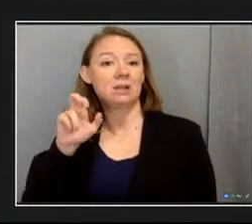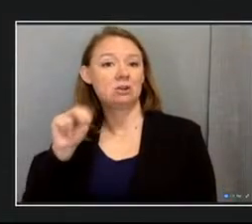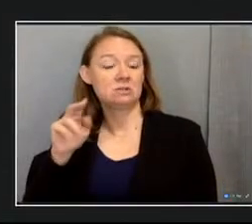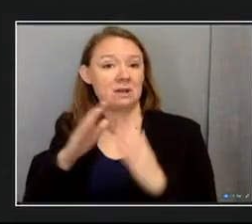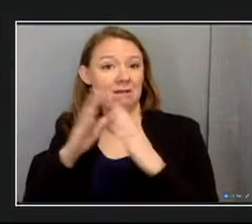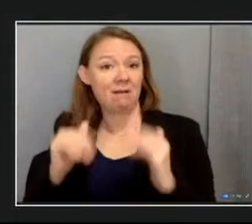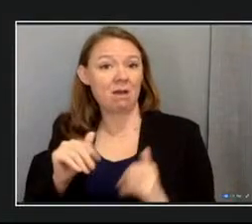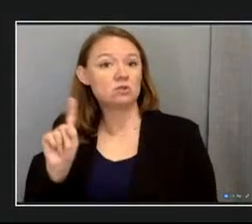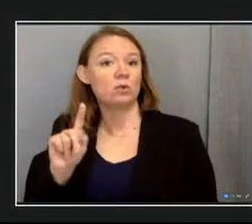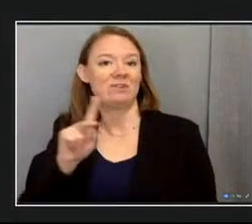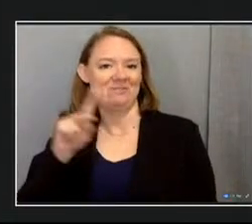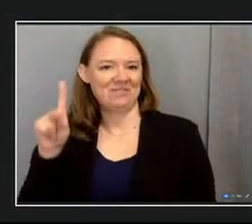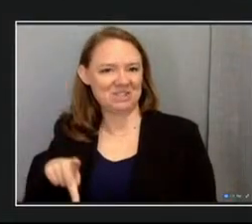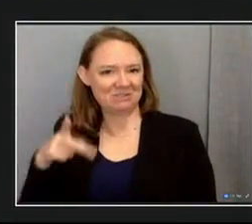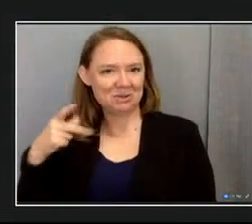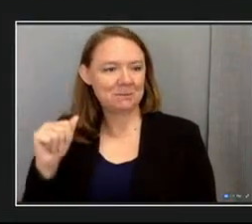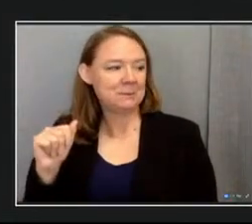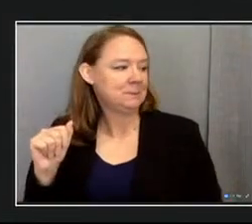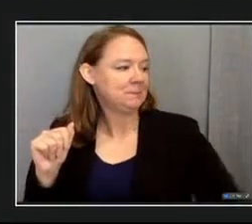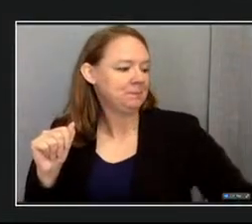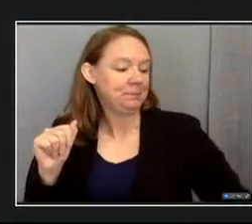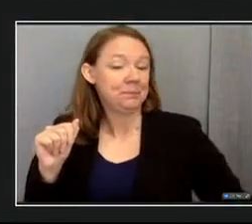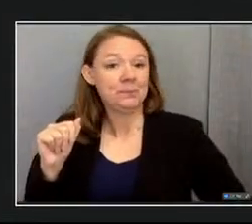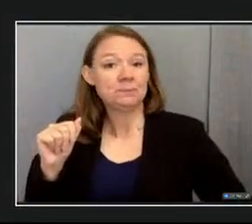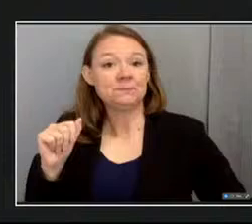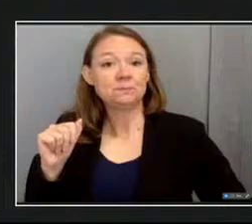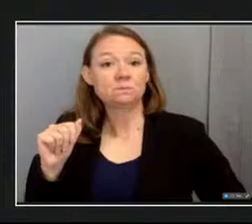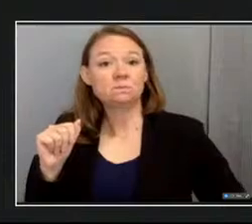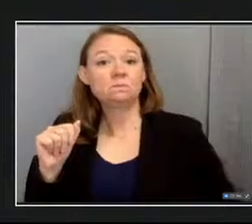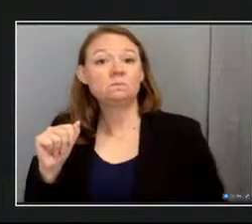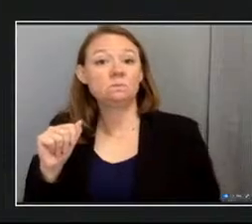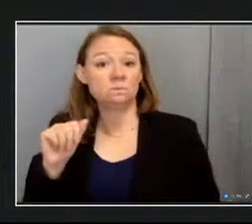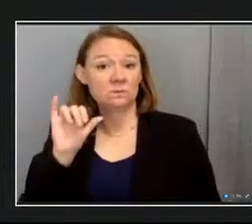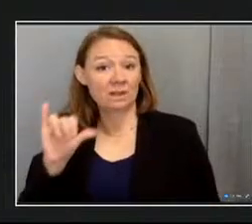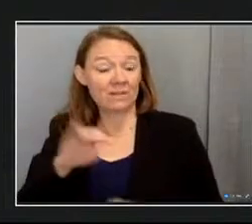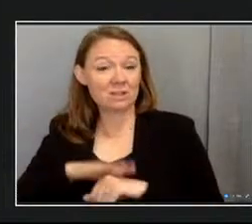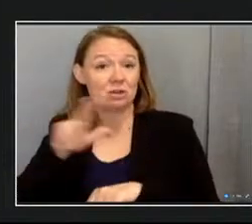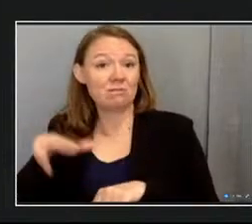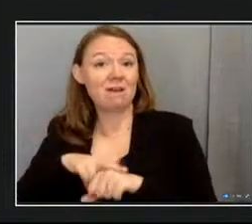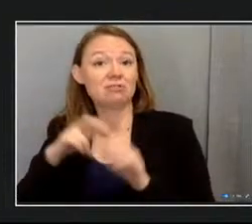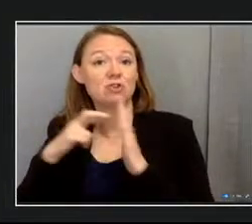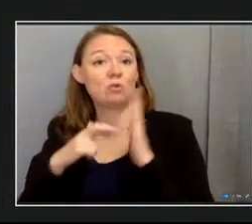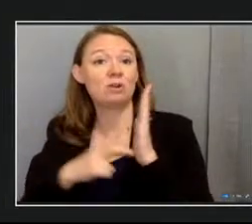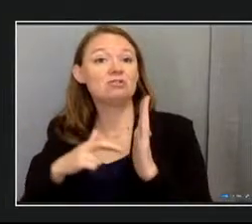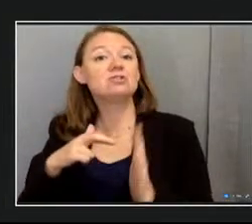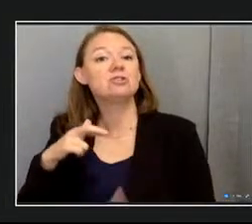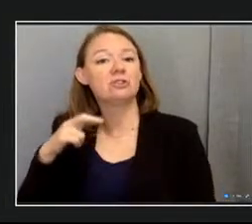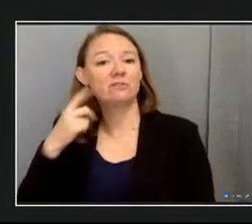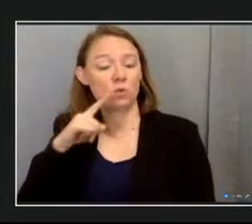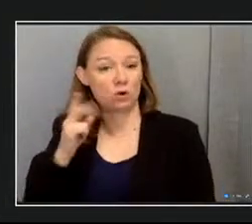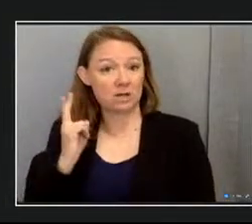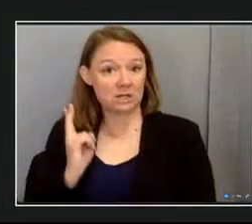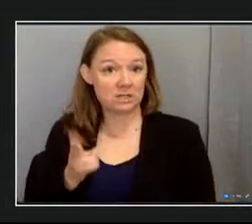Pennsylvania and it is on the National Register of Historic Places and the other photograph we